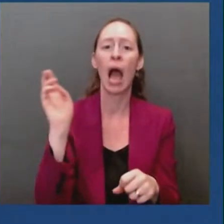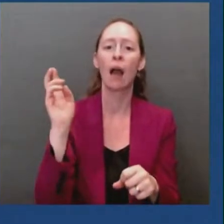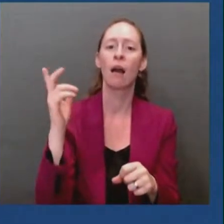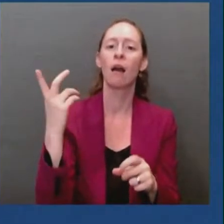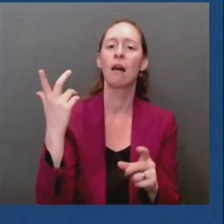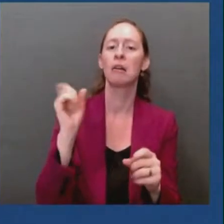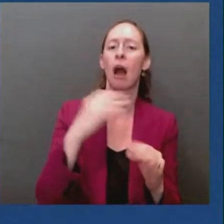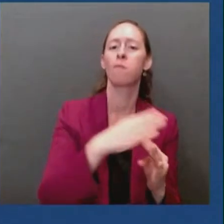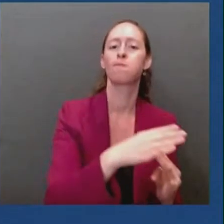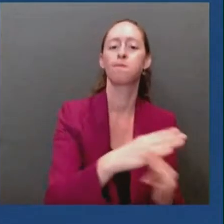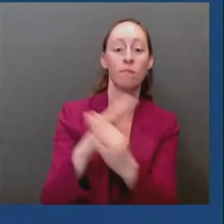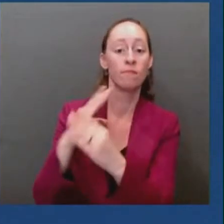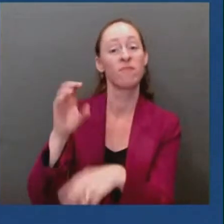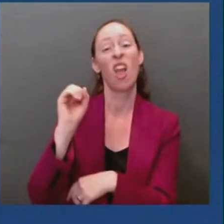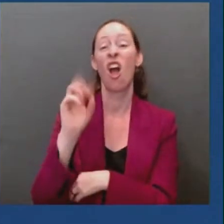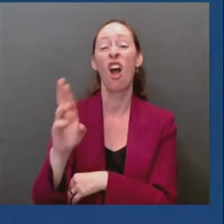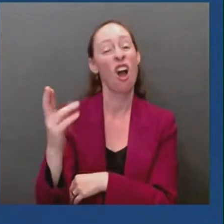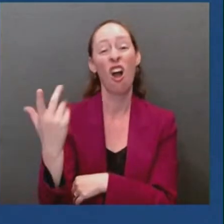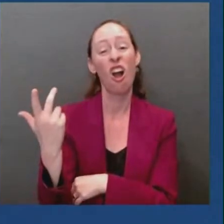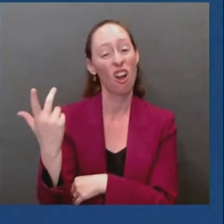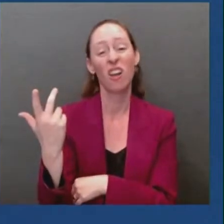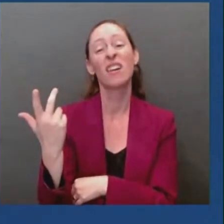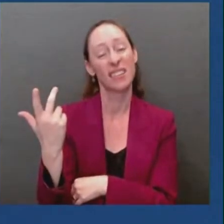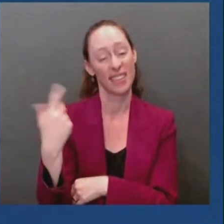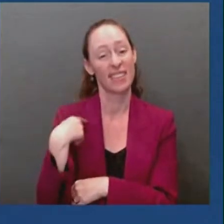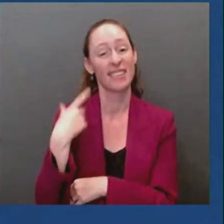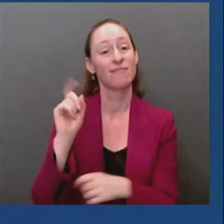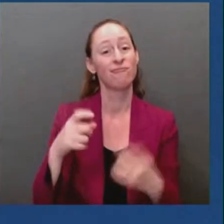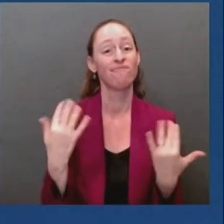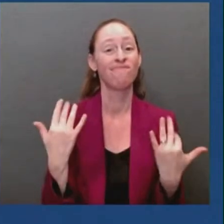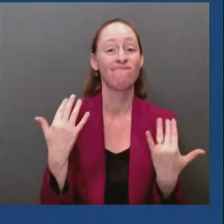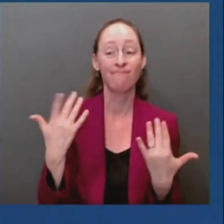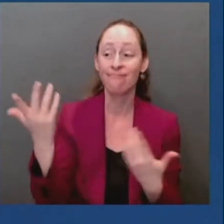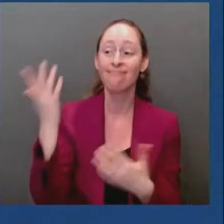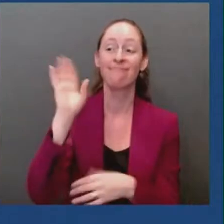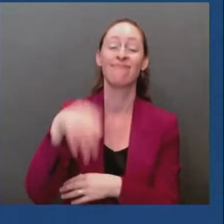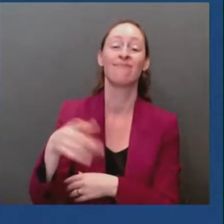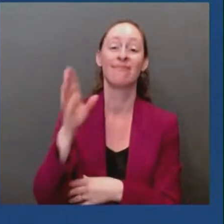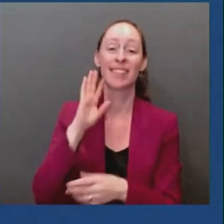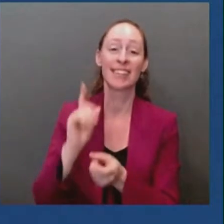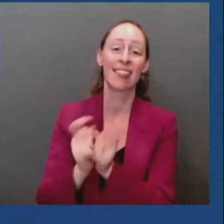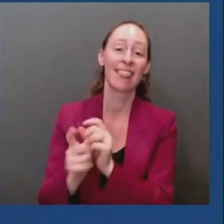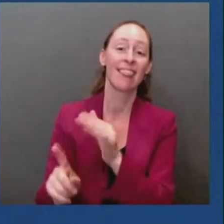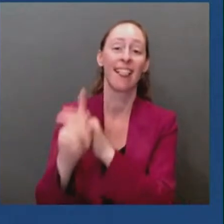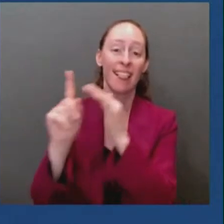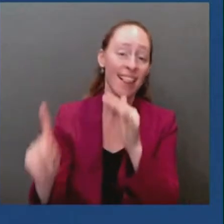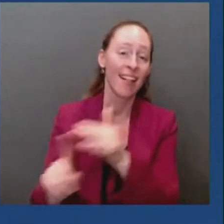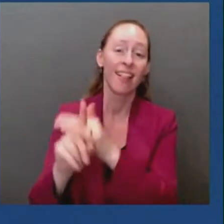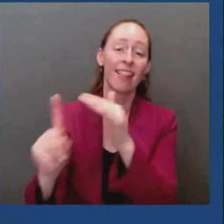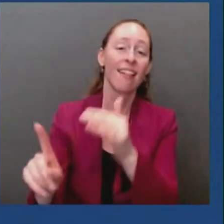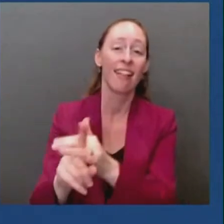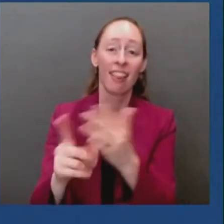BECAUSE OF WHAT THE VIRUS TENDS